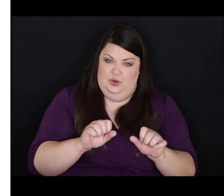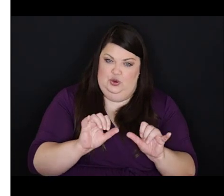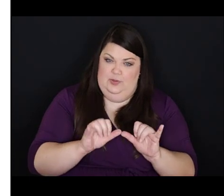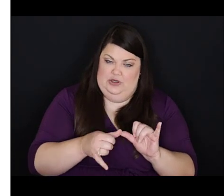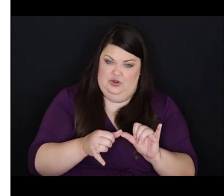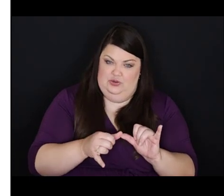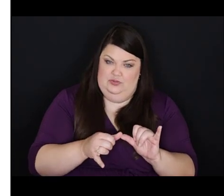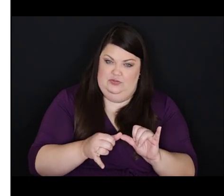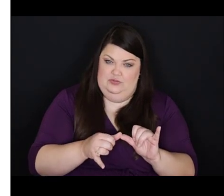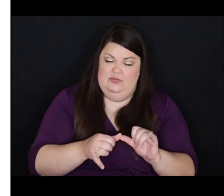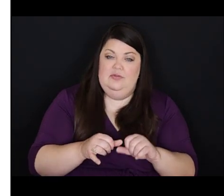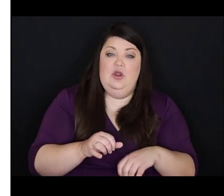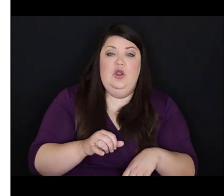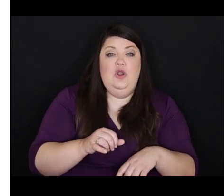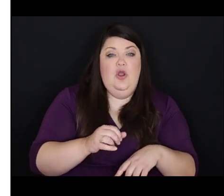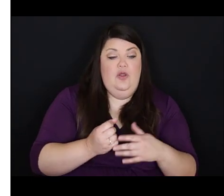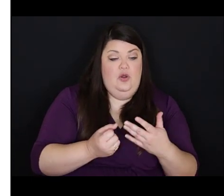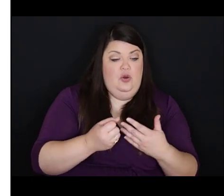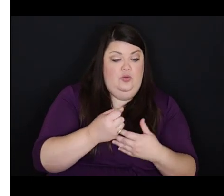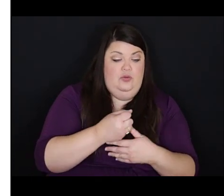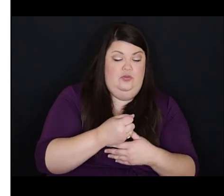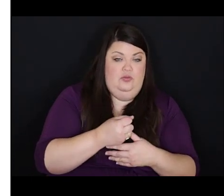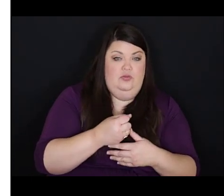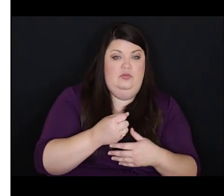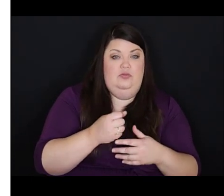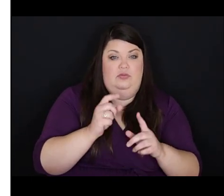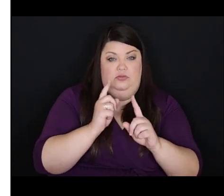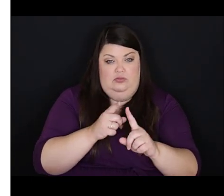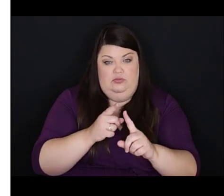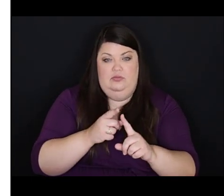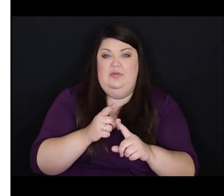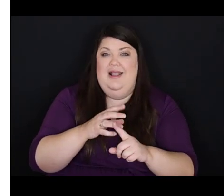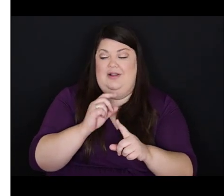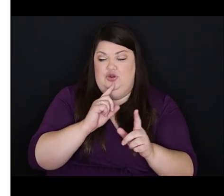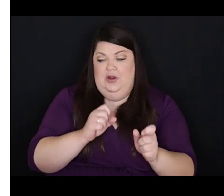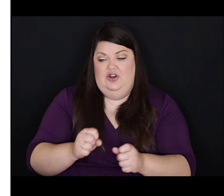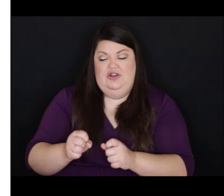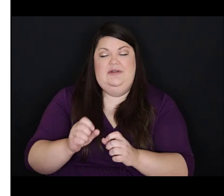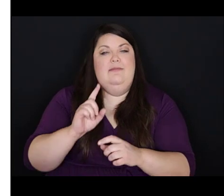The goals, priorities, and strategies must be consistent